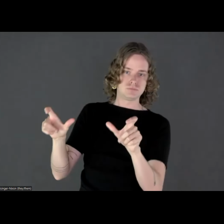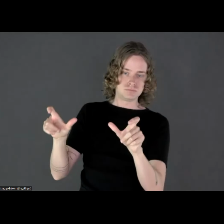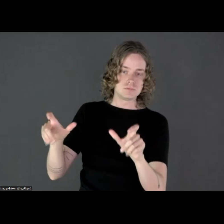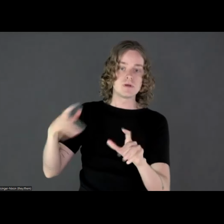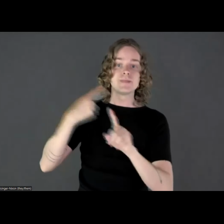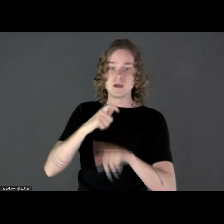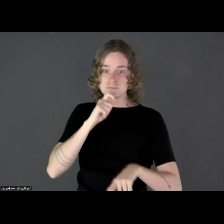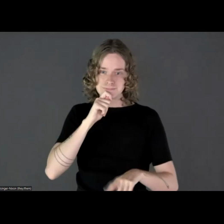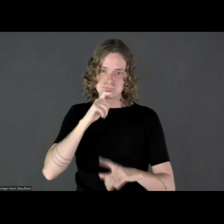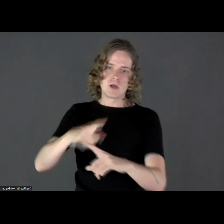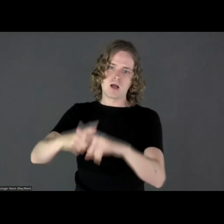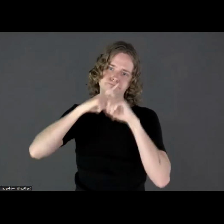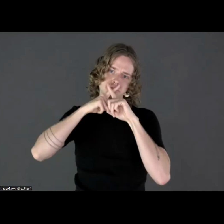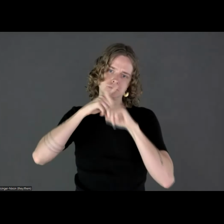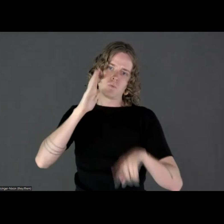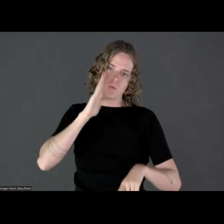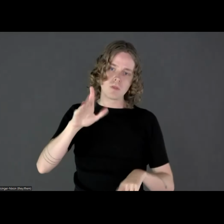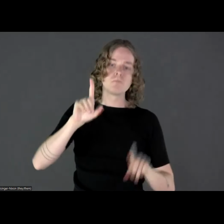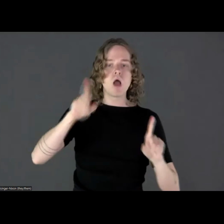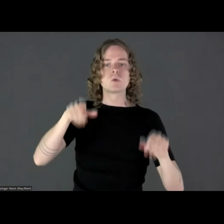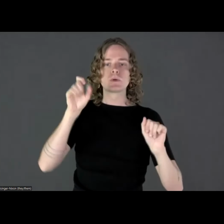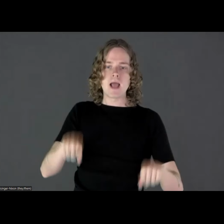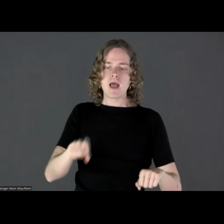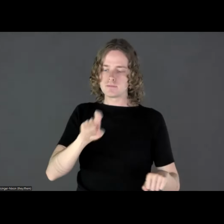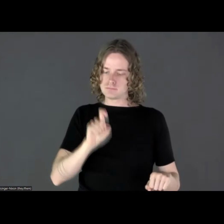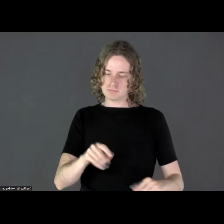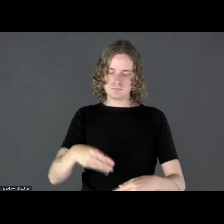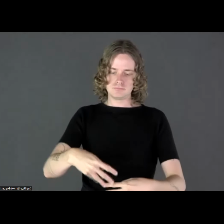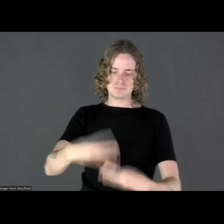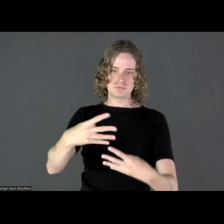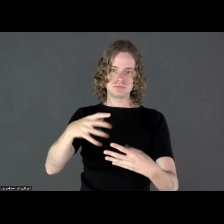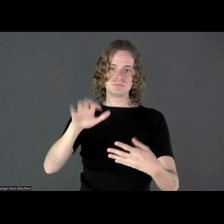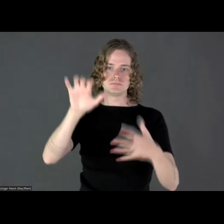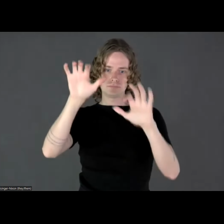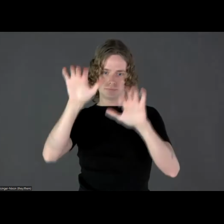the interactive part of the session, please raise your hand and request to be unmuted in